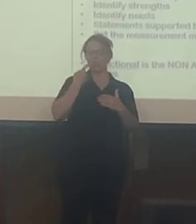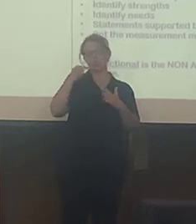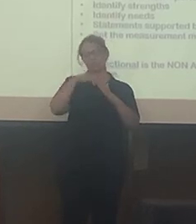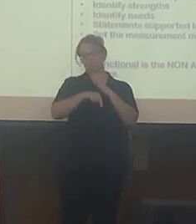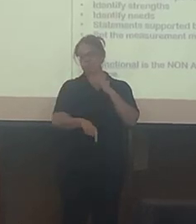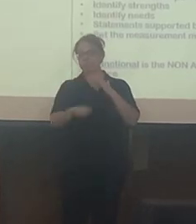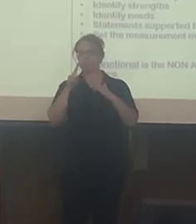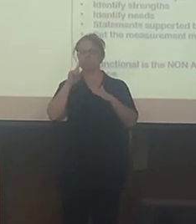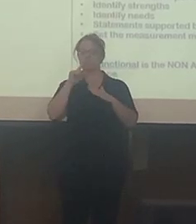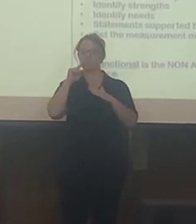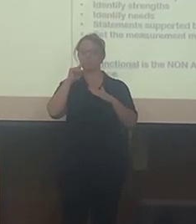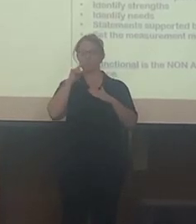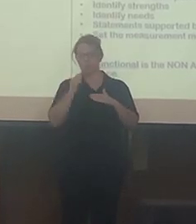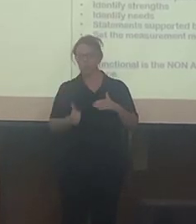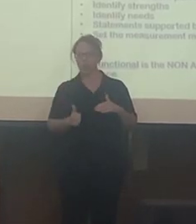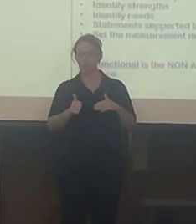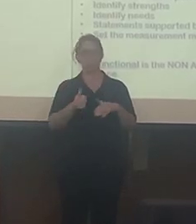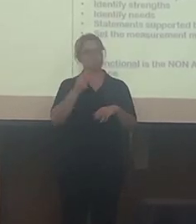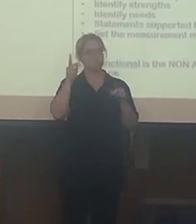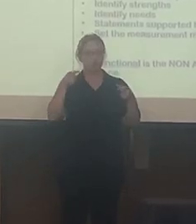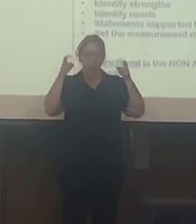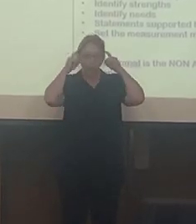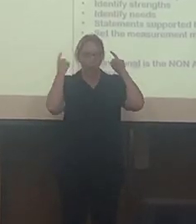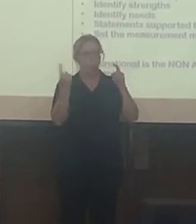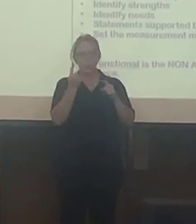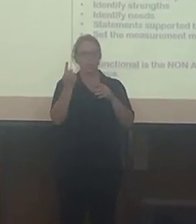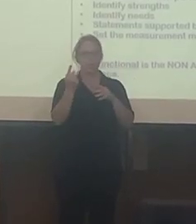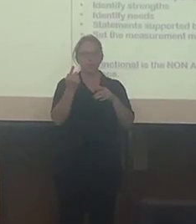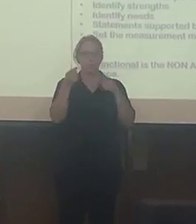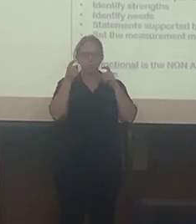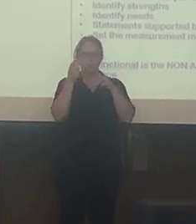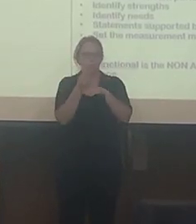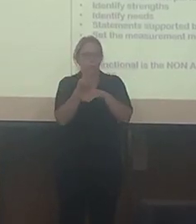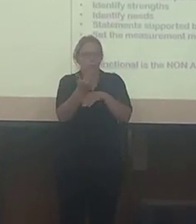maybe he only wears them three hours a day we're going to be working on that we're doing an fm